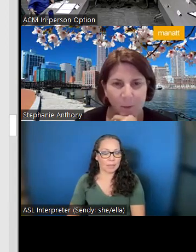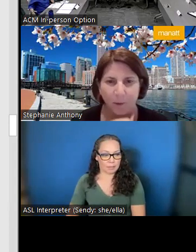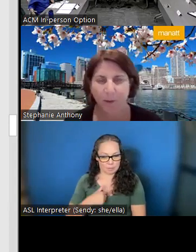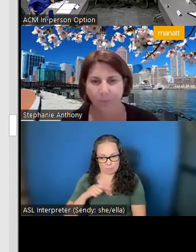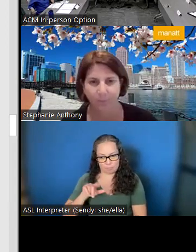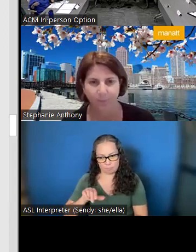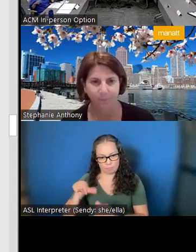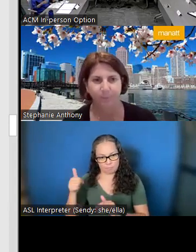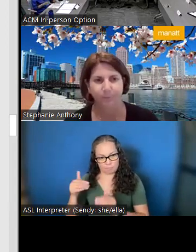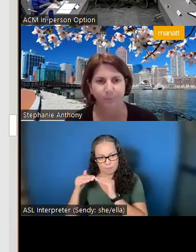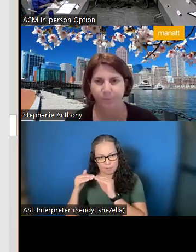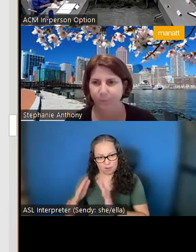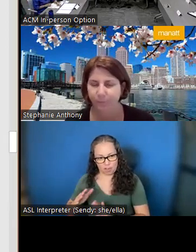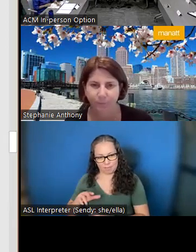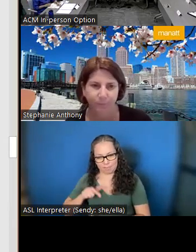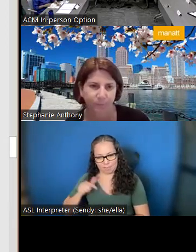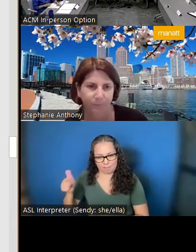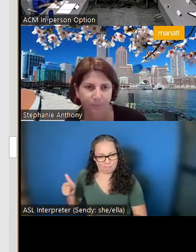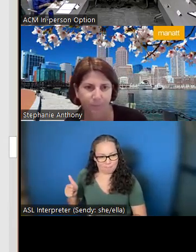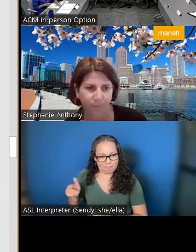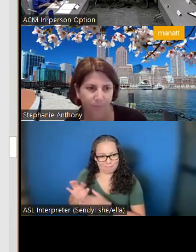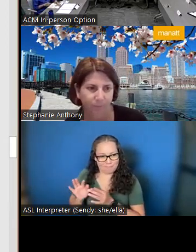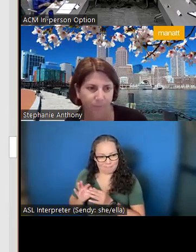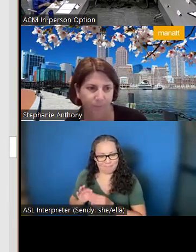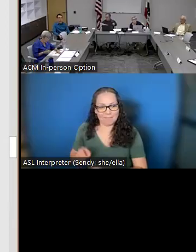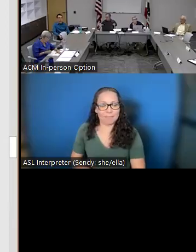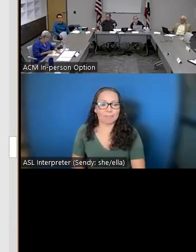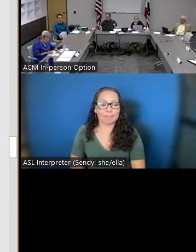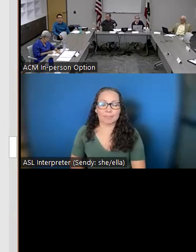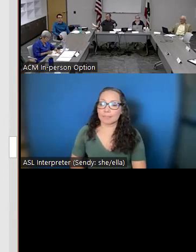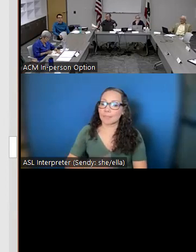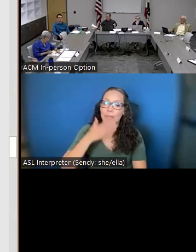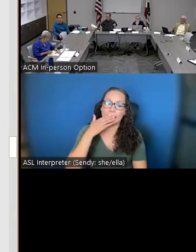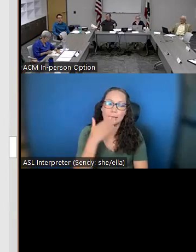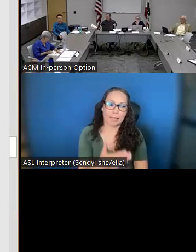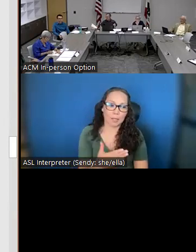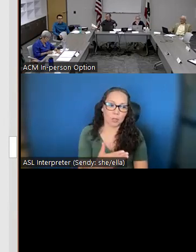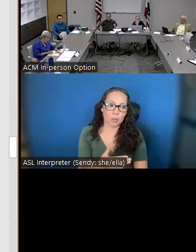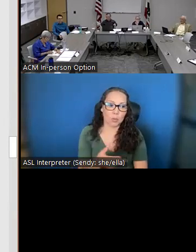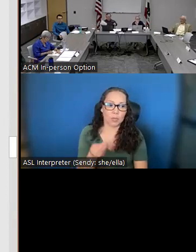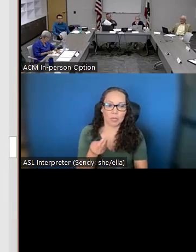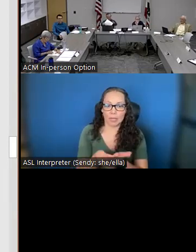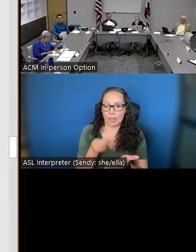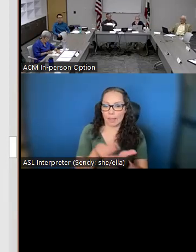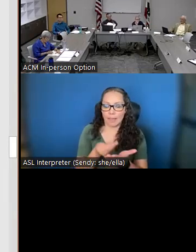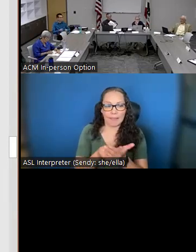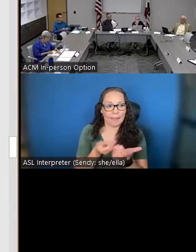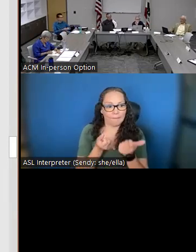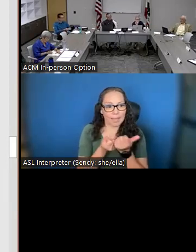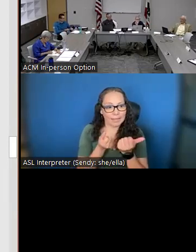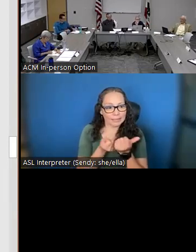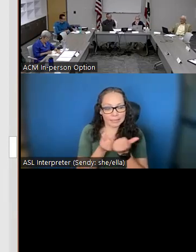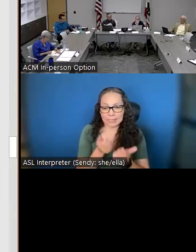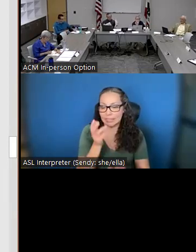components thank you we'll talk about funding and capacity building as item C and CN of the